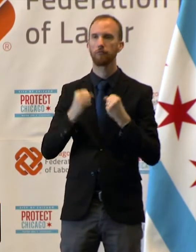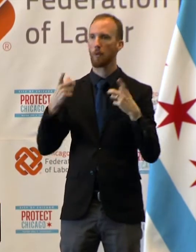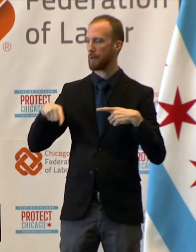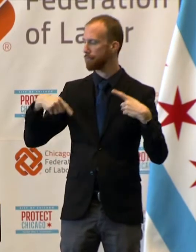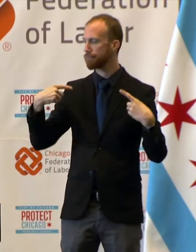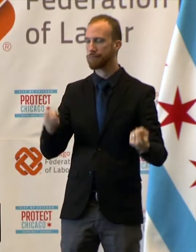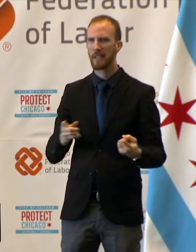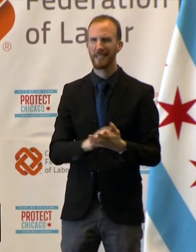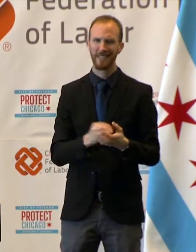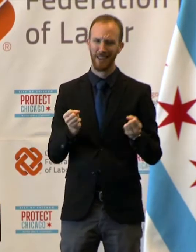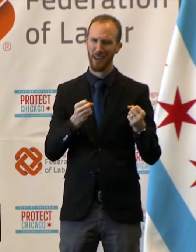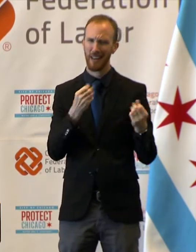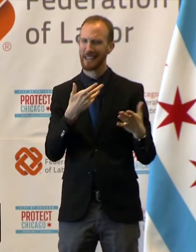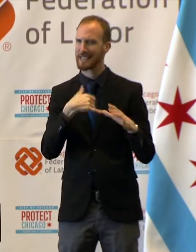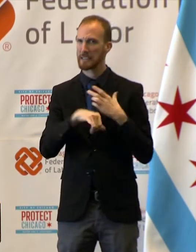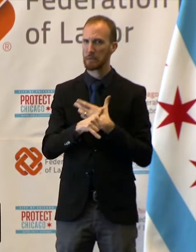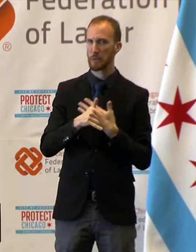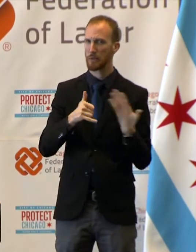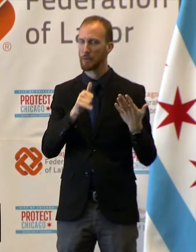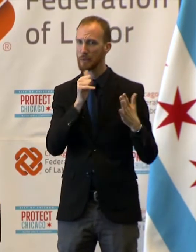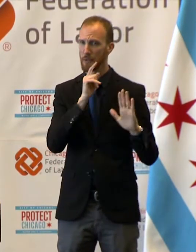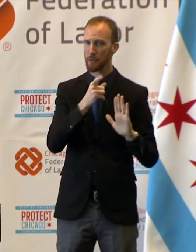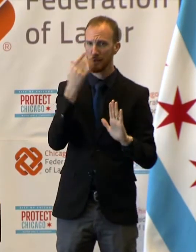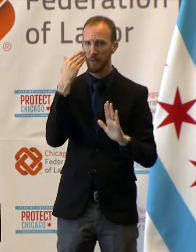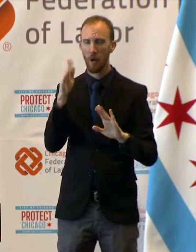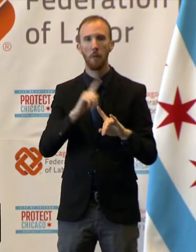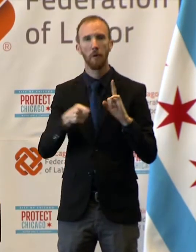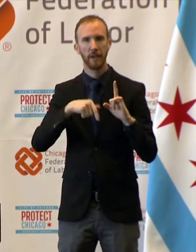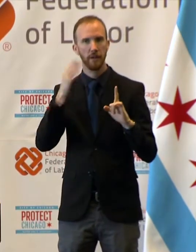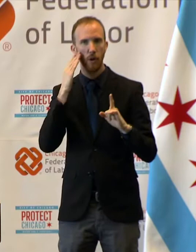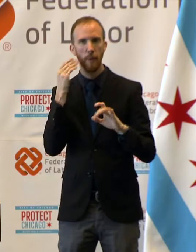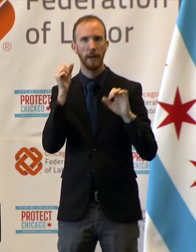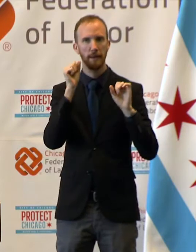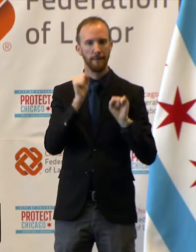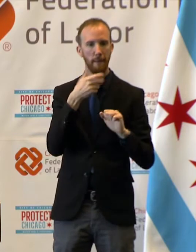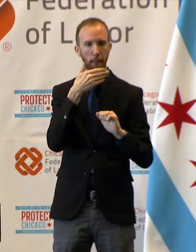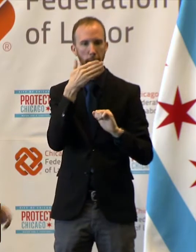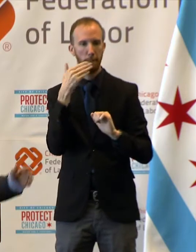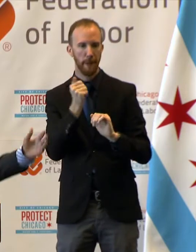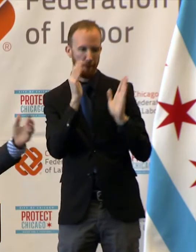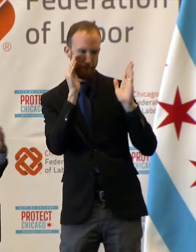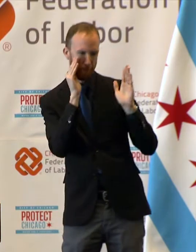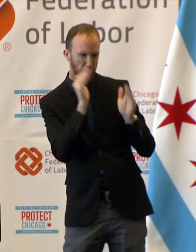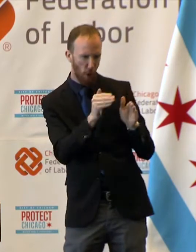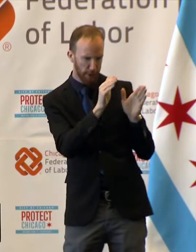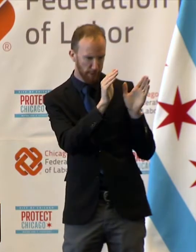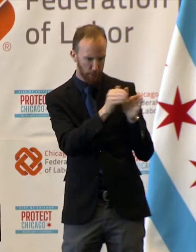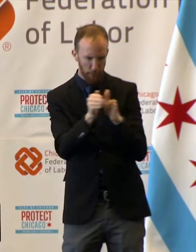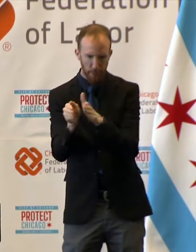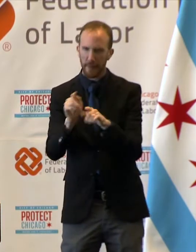THE VIRUS. STILL A LOT WE DON'T KNOW.